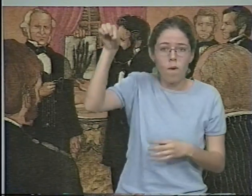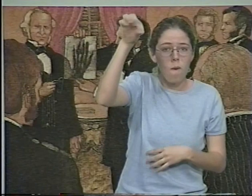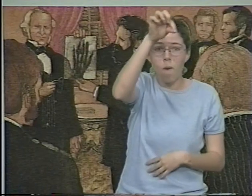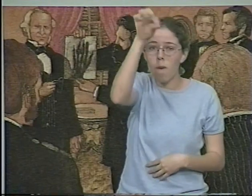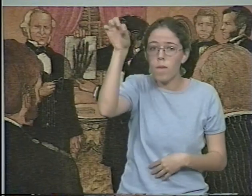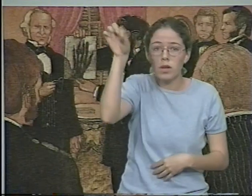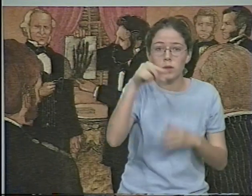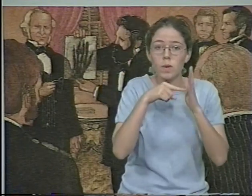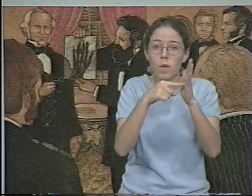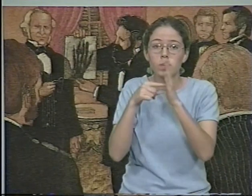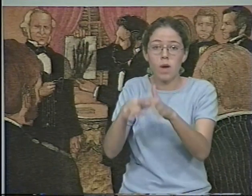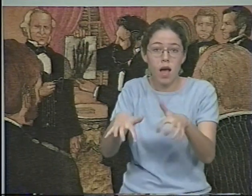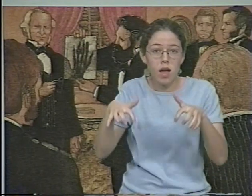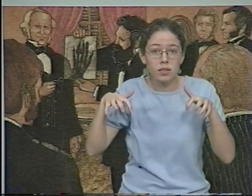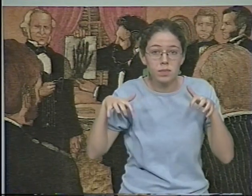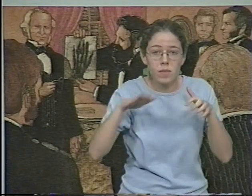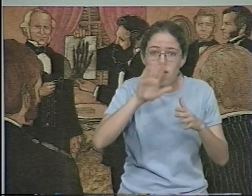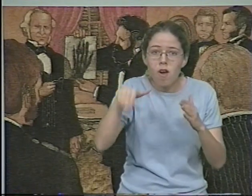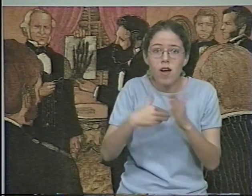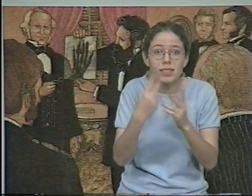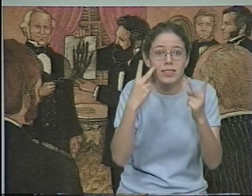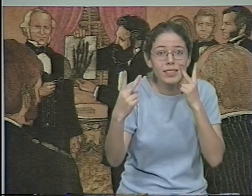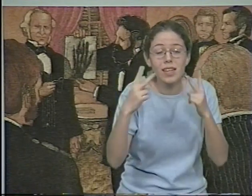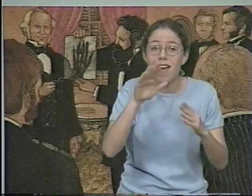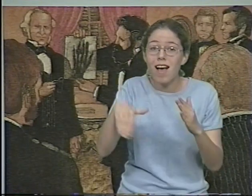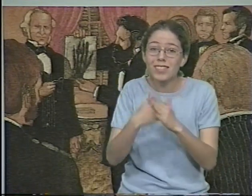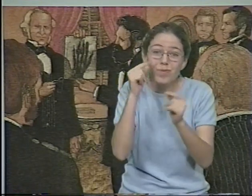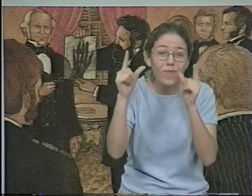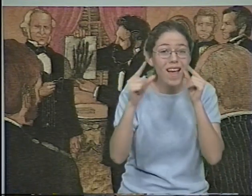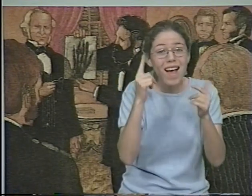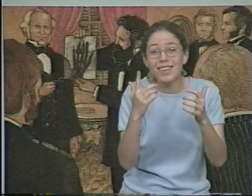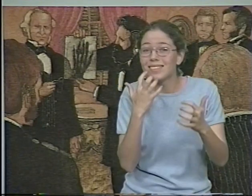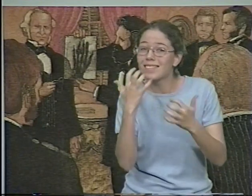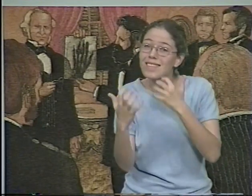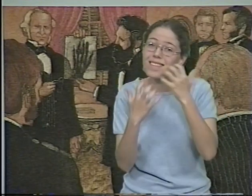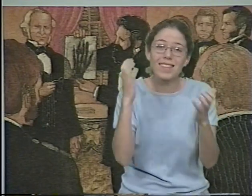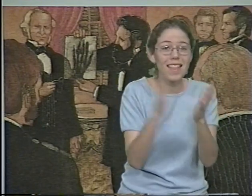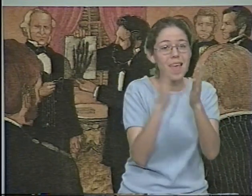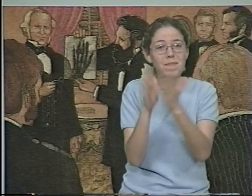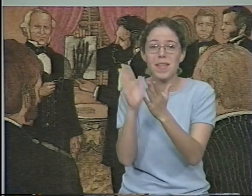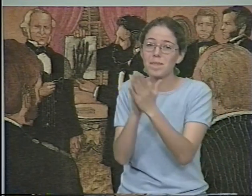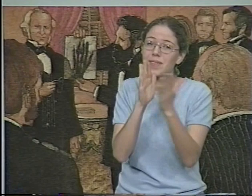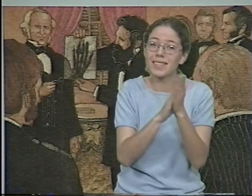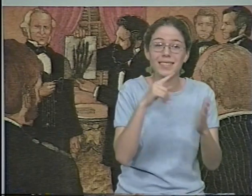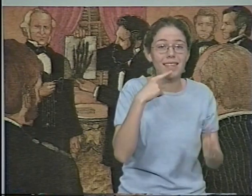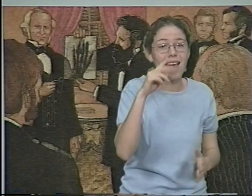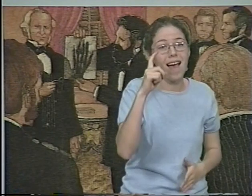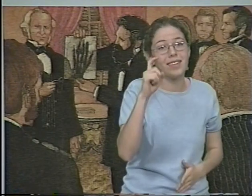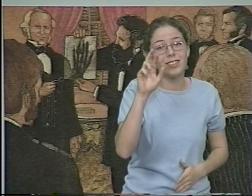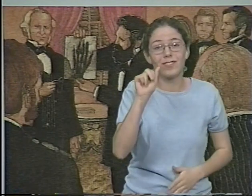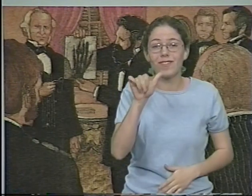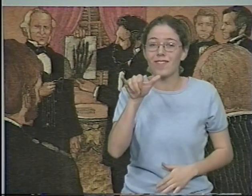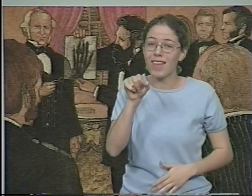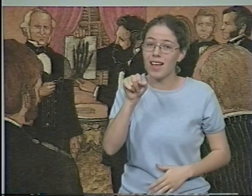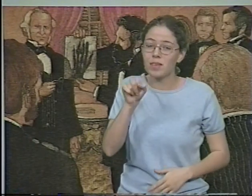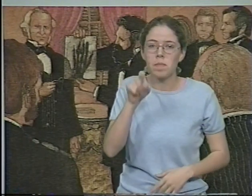Wilhelm held it up and passed it slowly before the astounded audience. They saw the bones in the professor's hand,